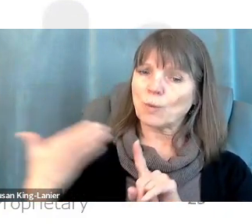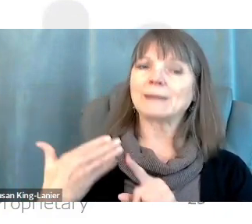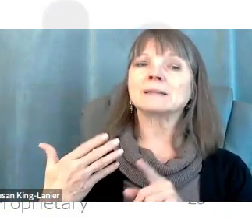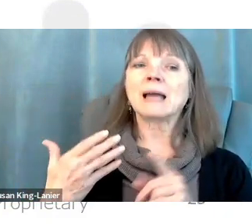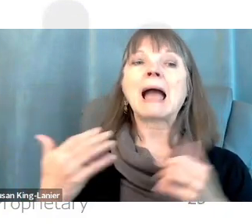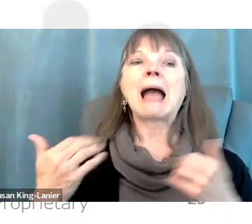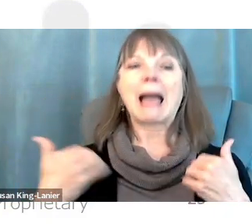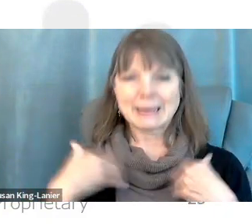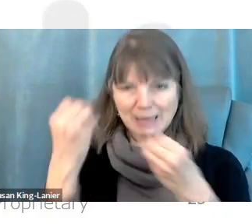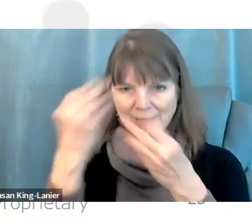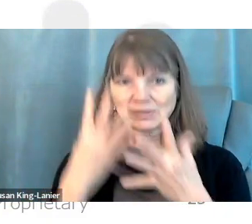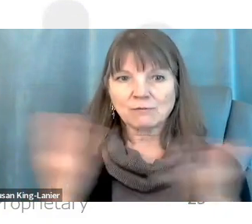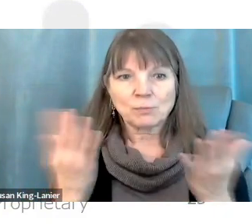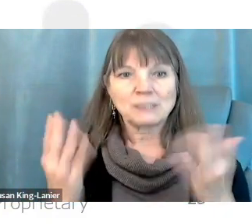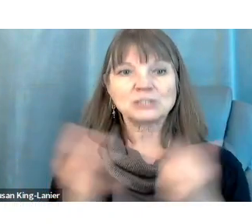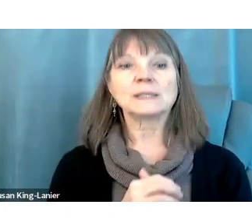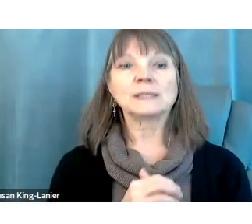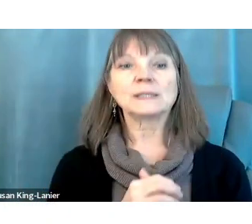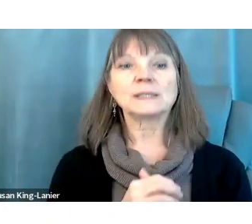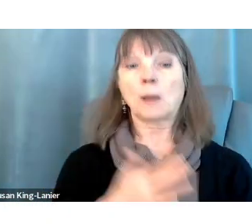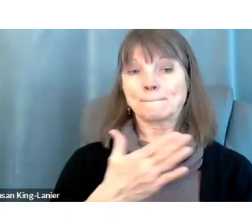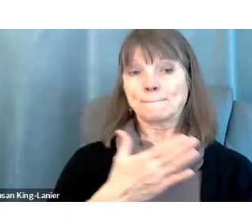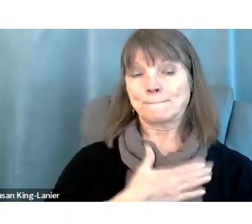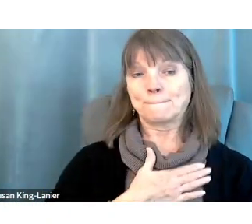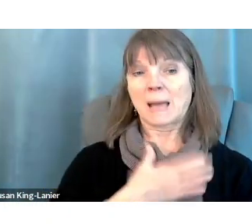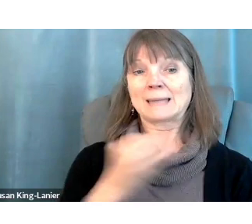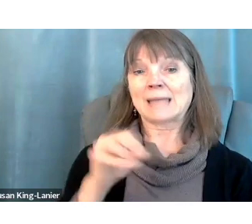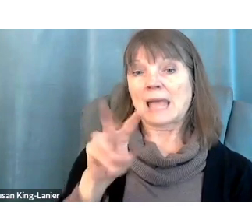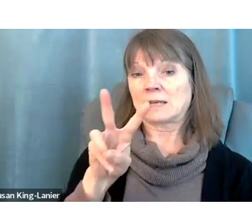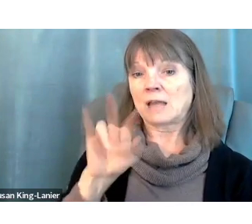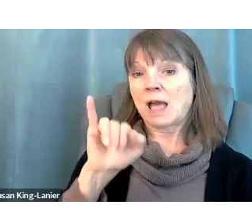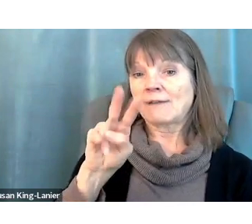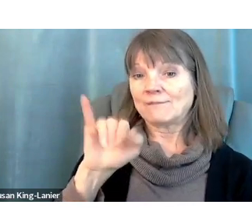I have Vivian's contact information here along with mine.